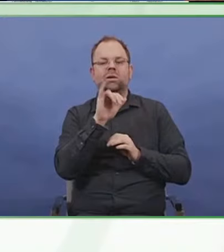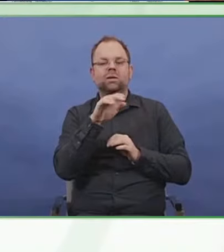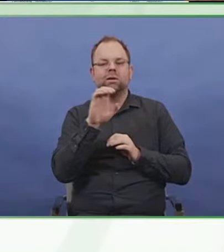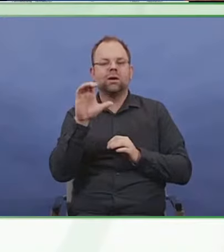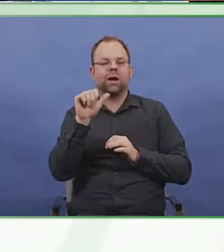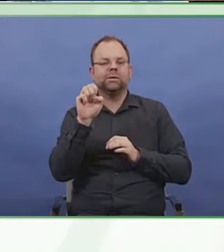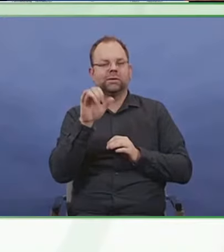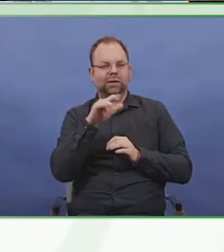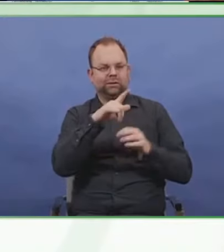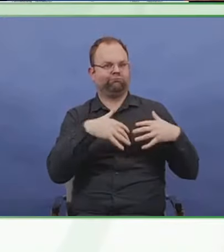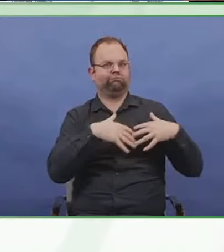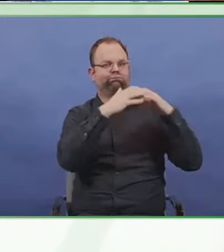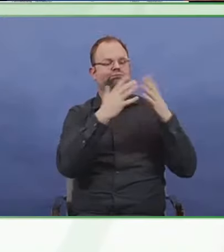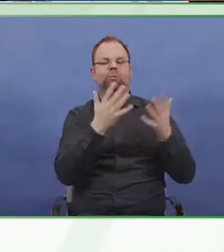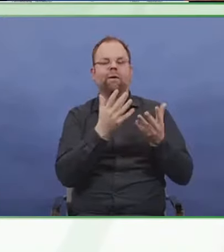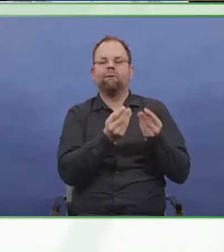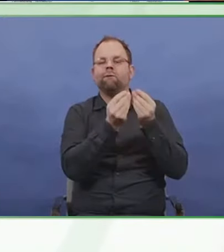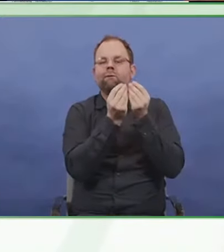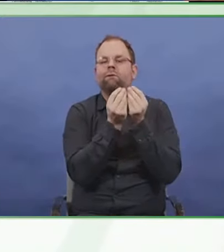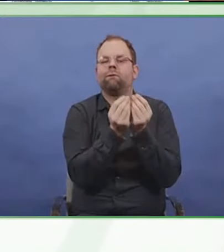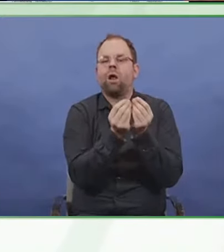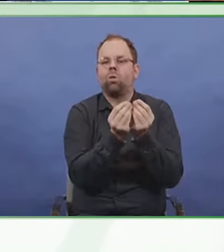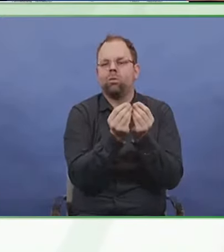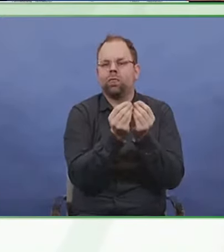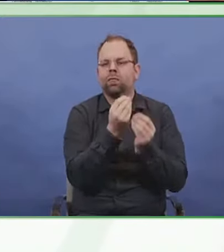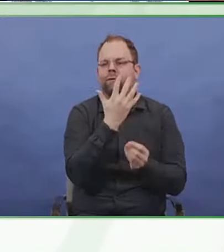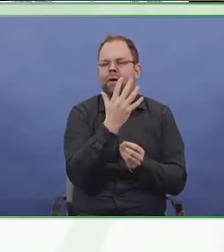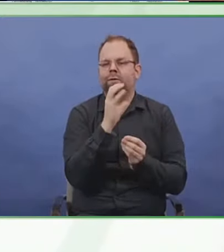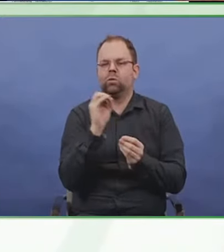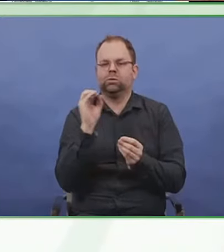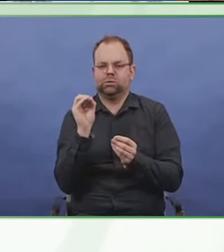How do you hope you will be successful with The Valuable 500?